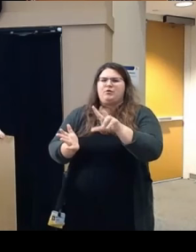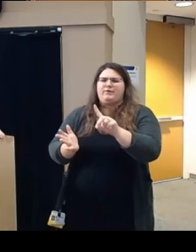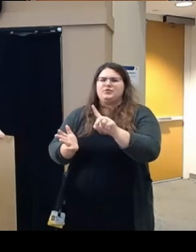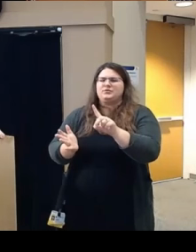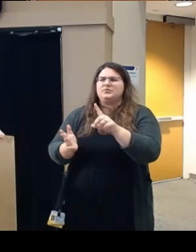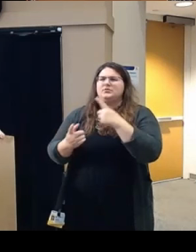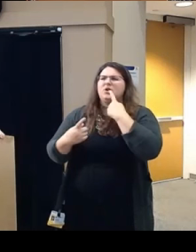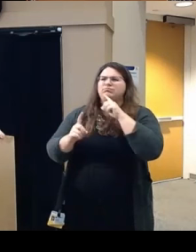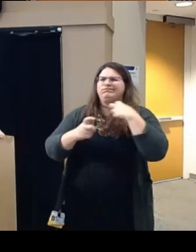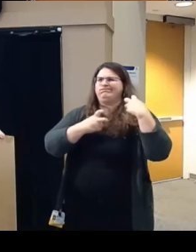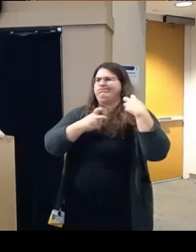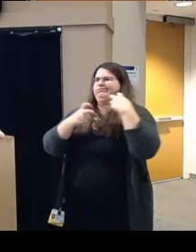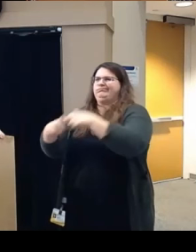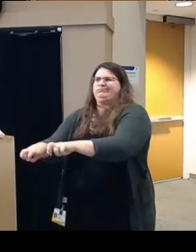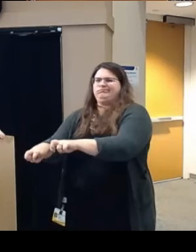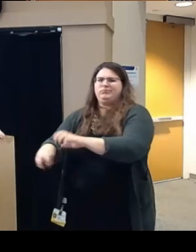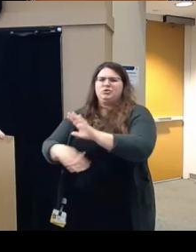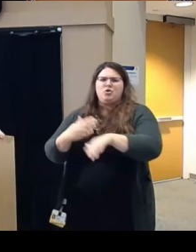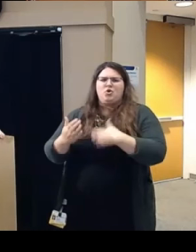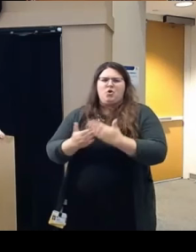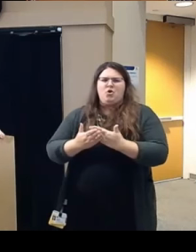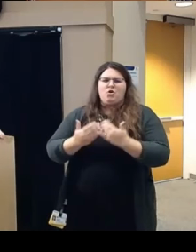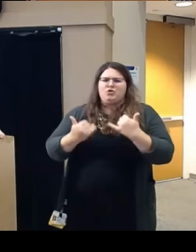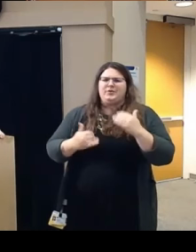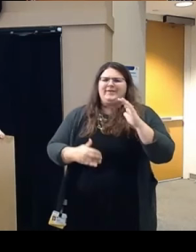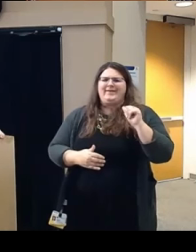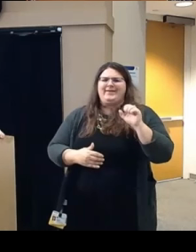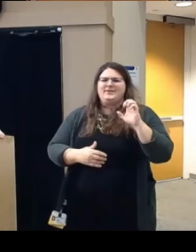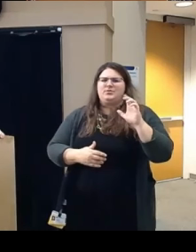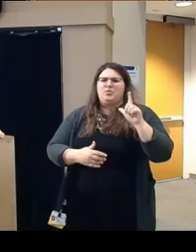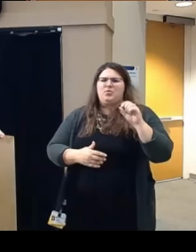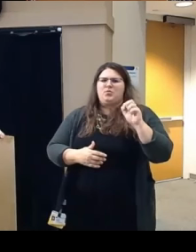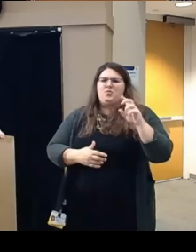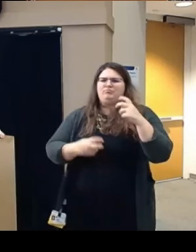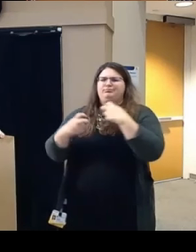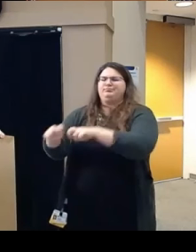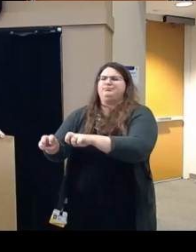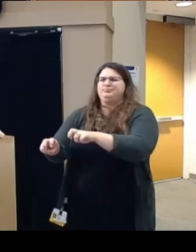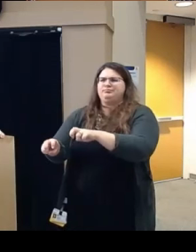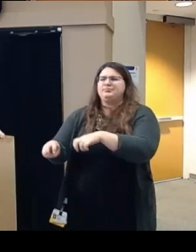um time that will be allotted to people to do this work because we know some of you have case loads